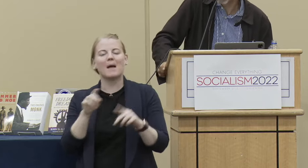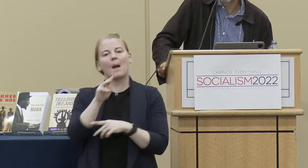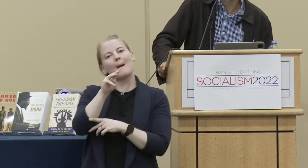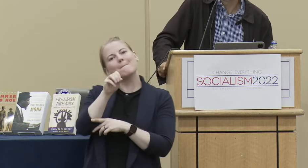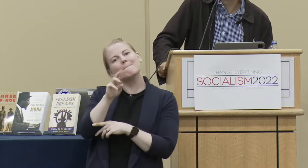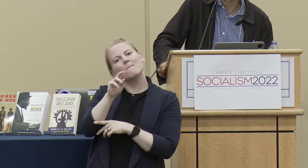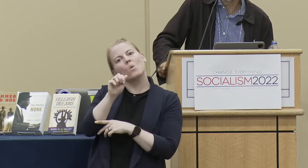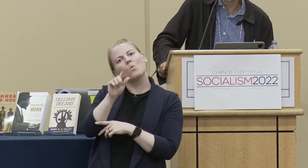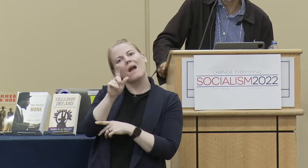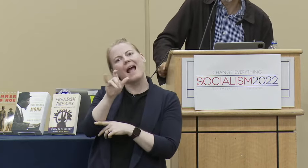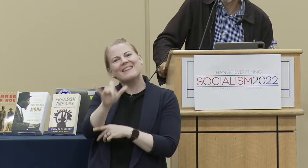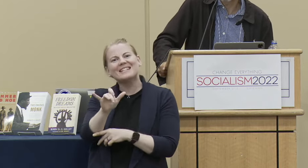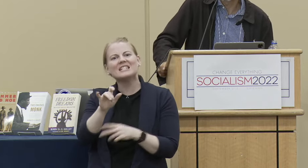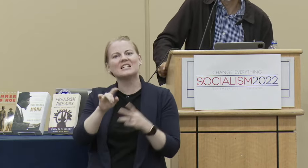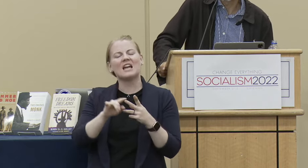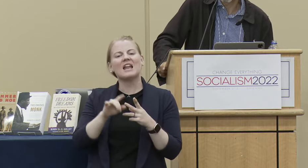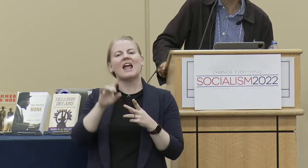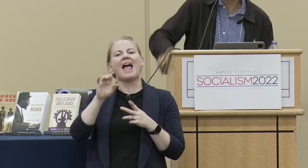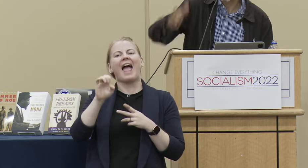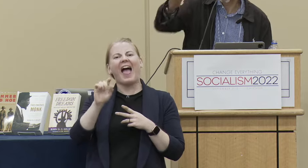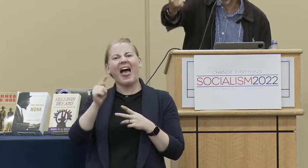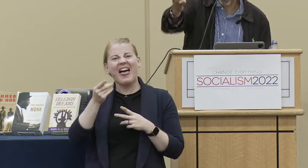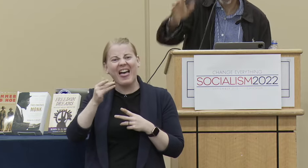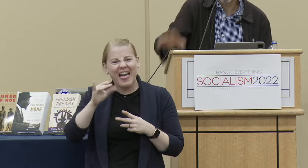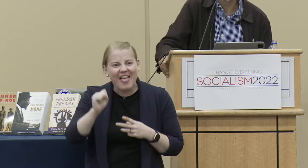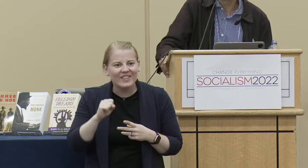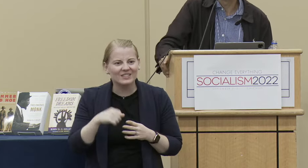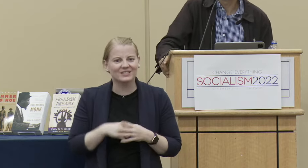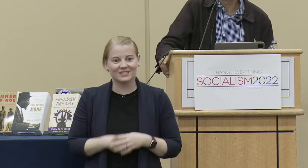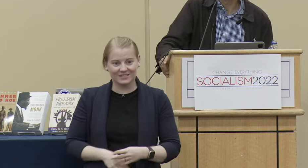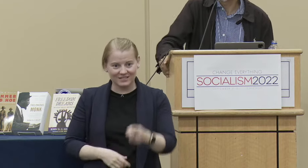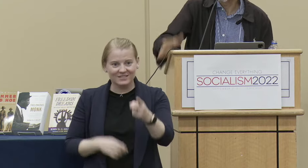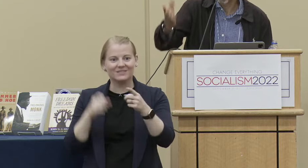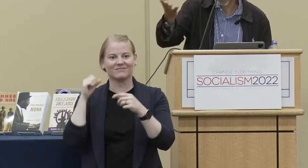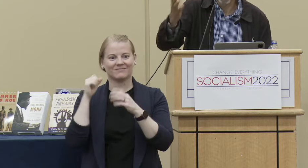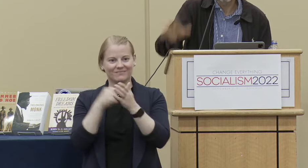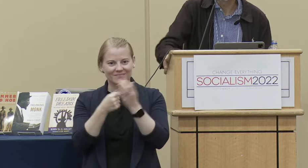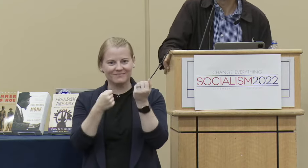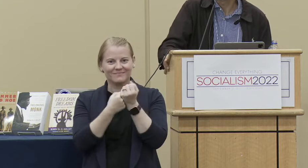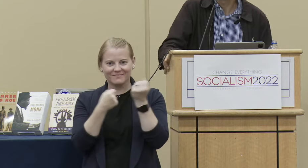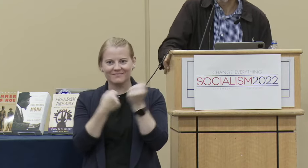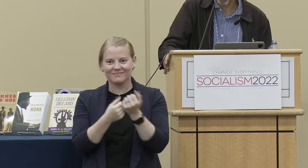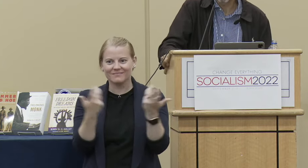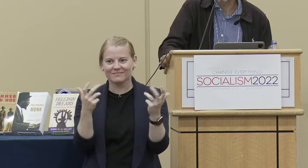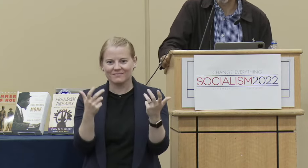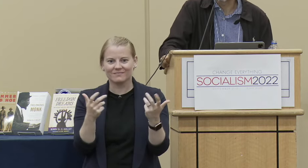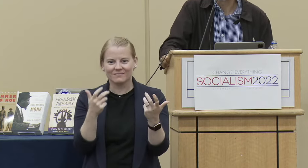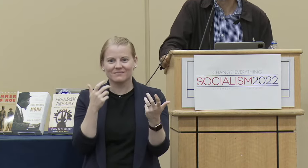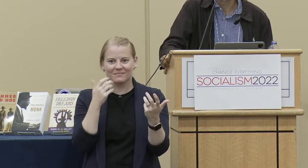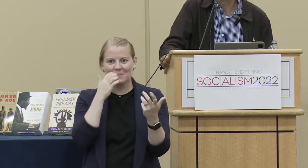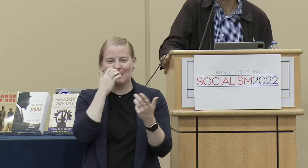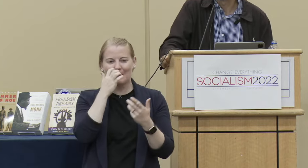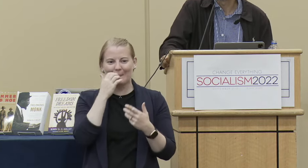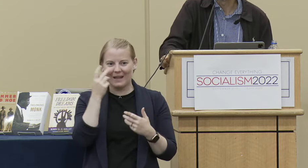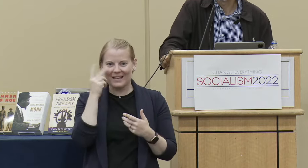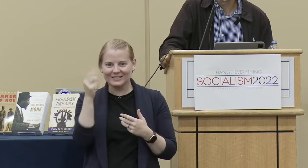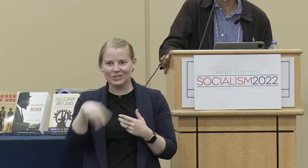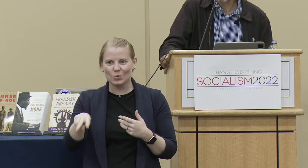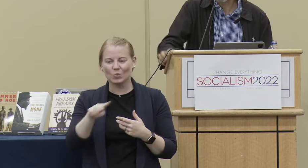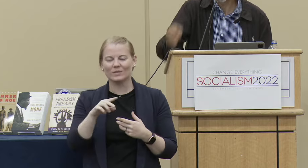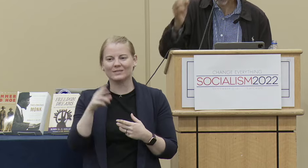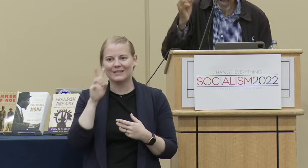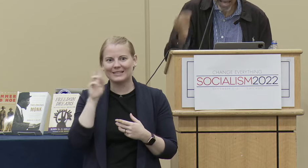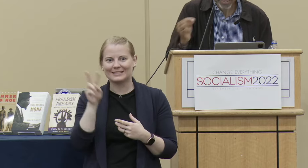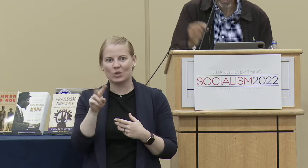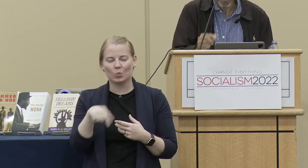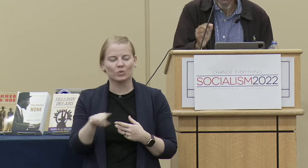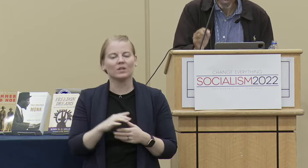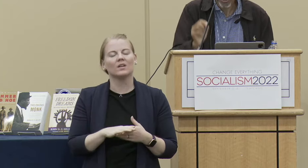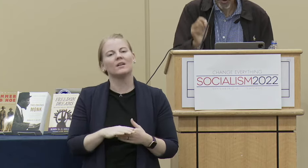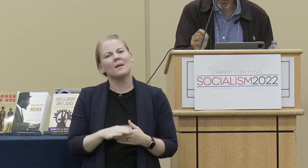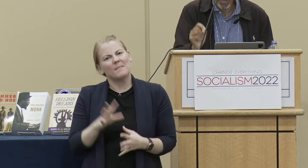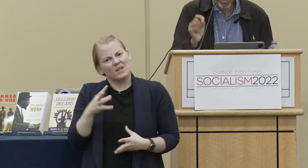of production, but in morality . In an ethic. Right. I see